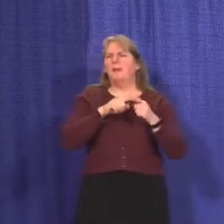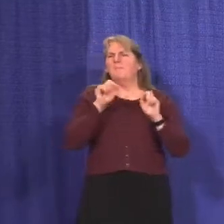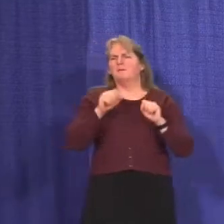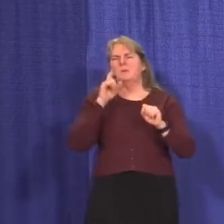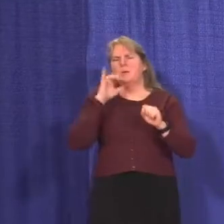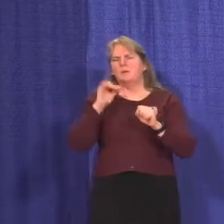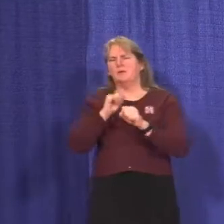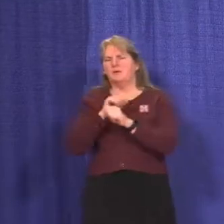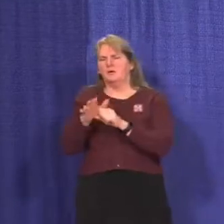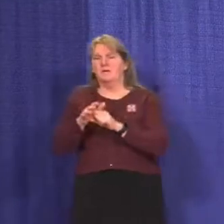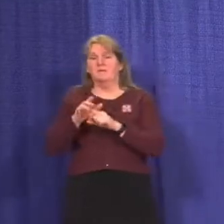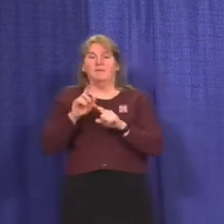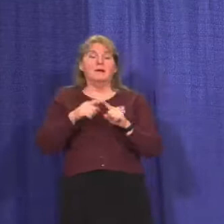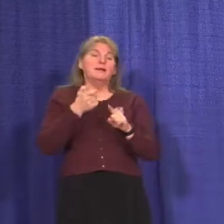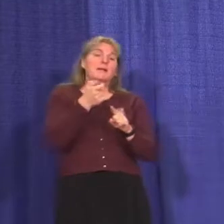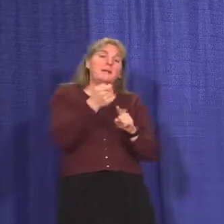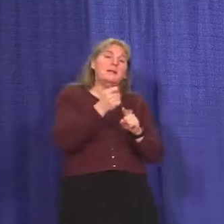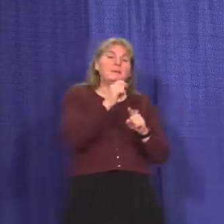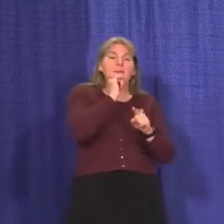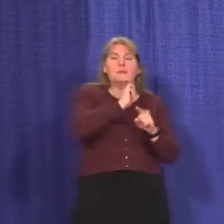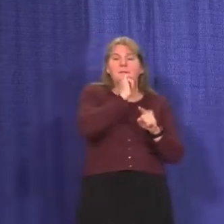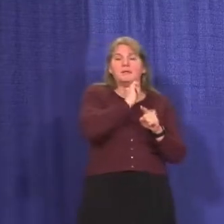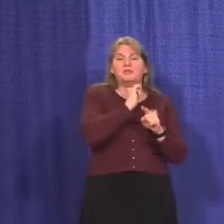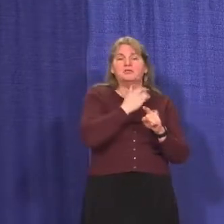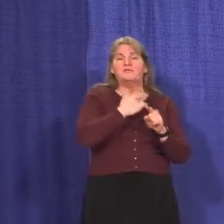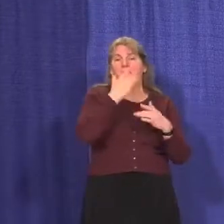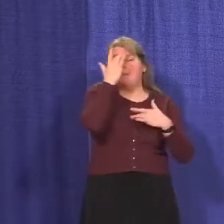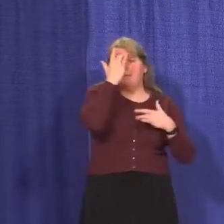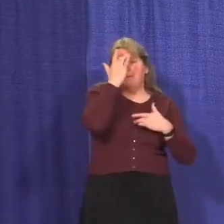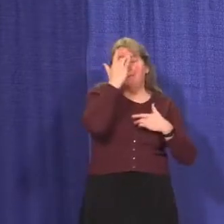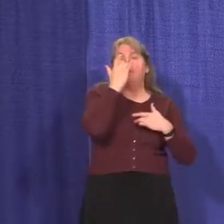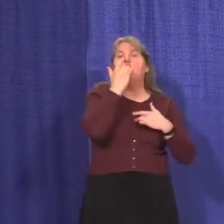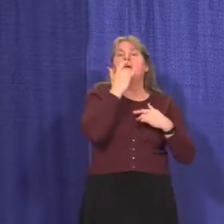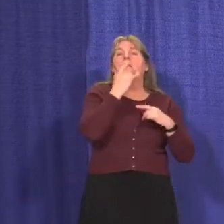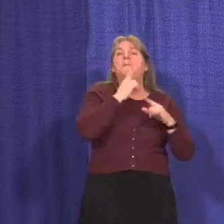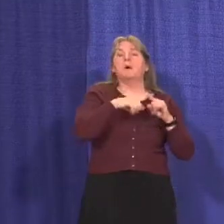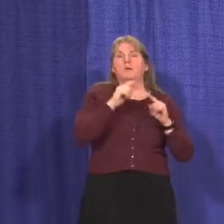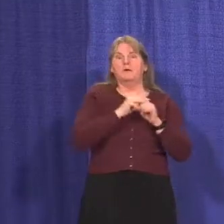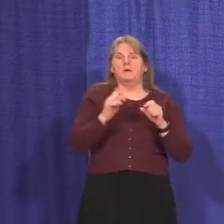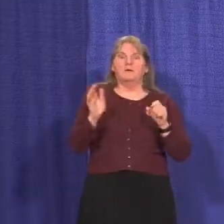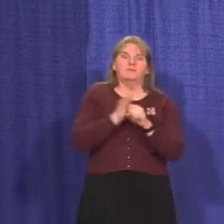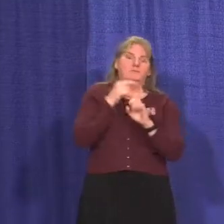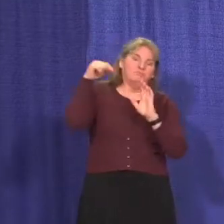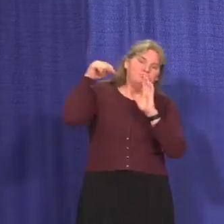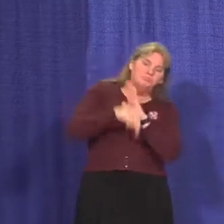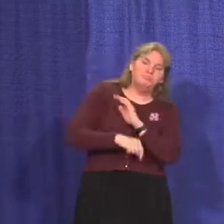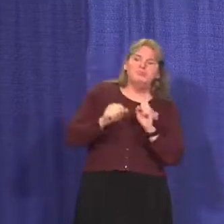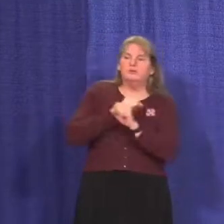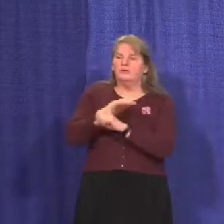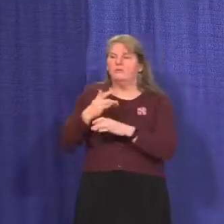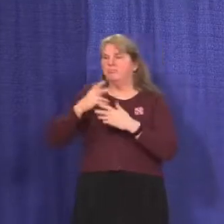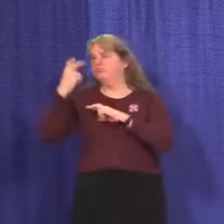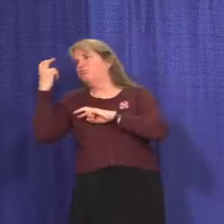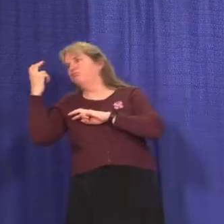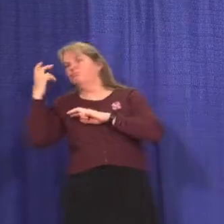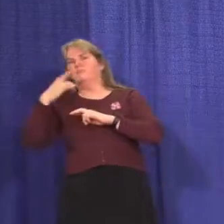The price we pay to present -- prevent severe or long-lasting disease.